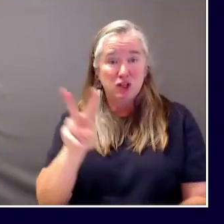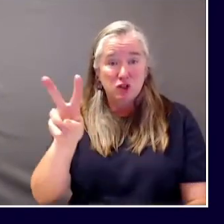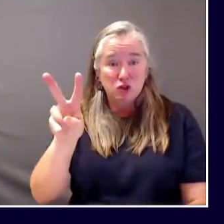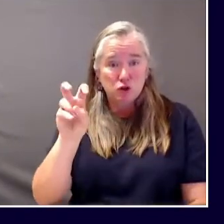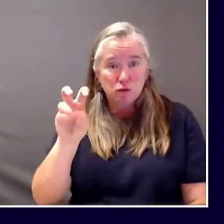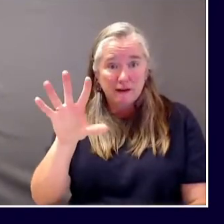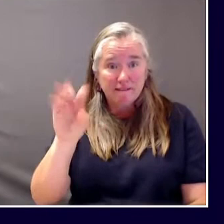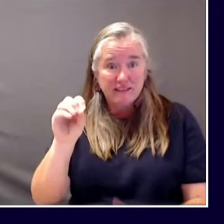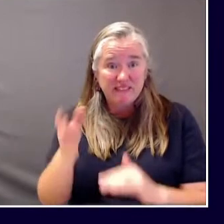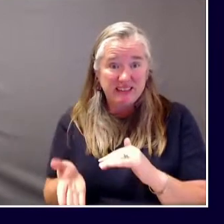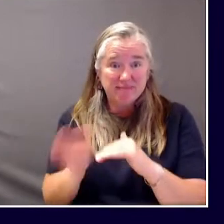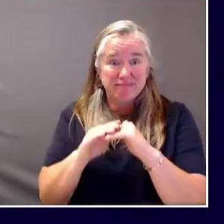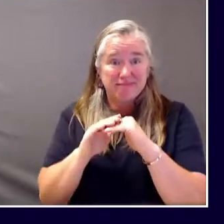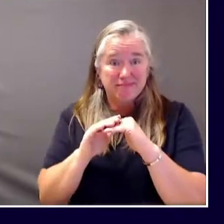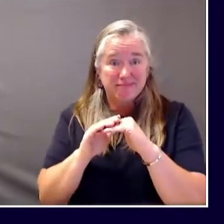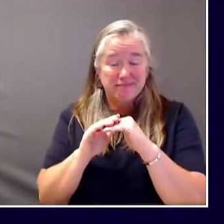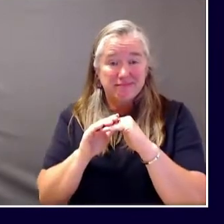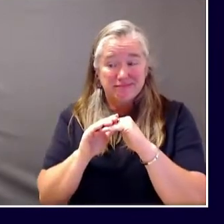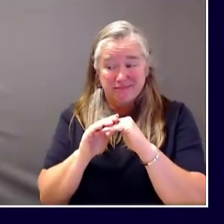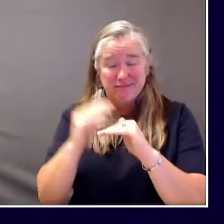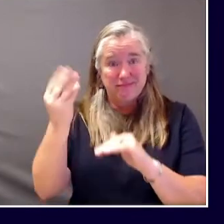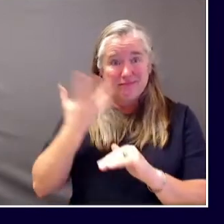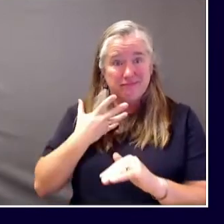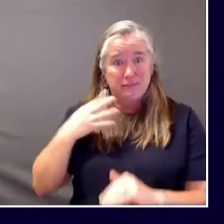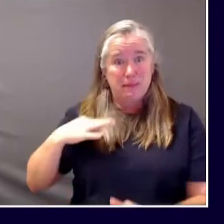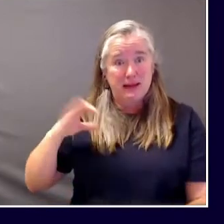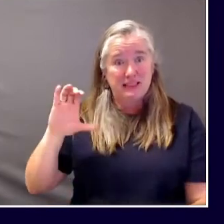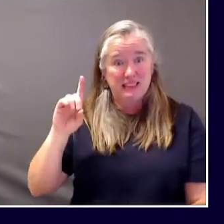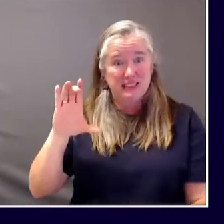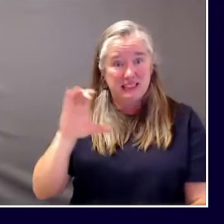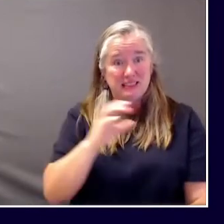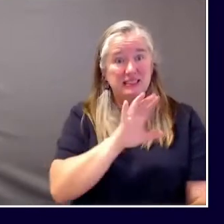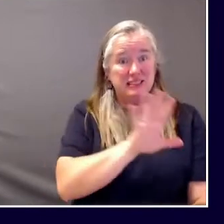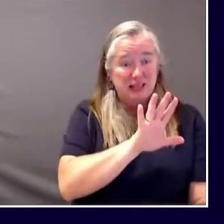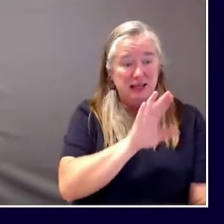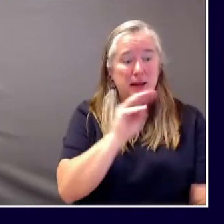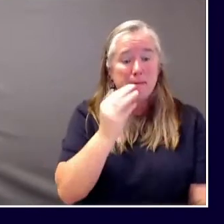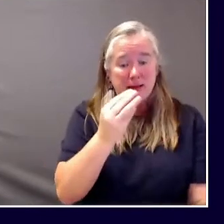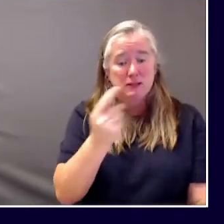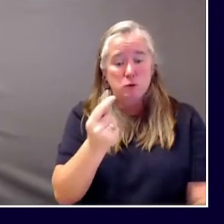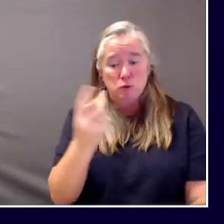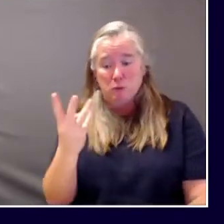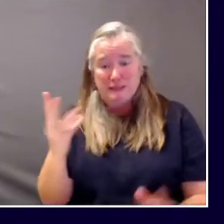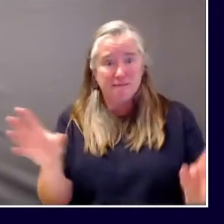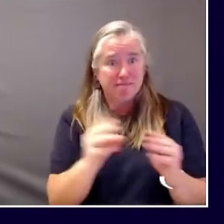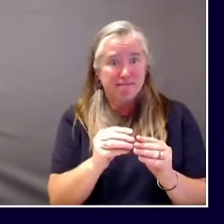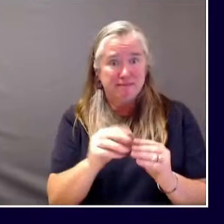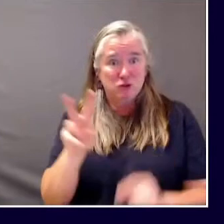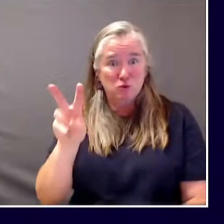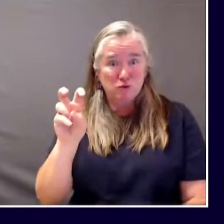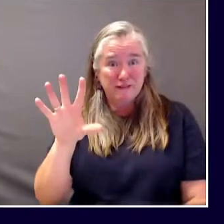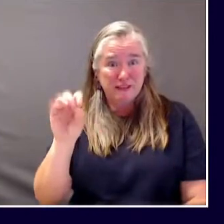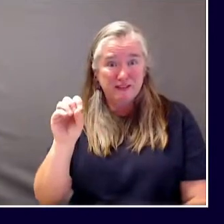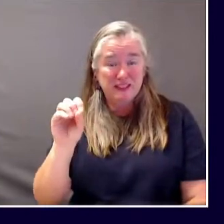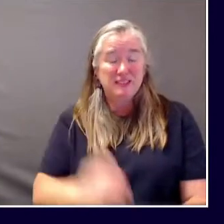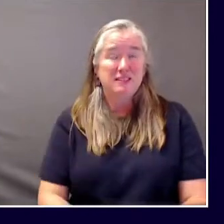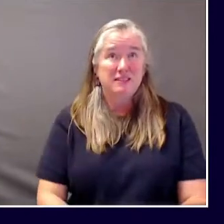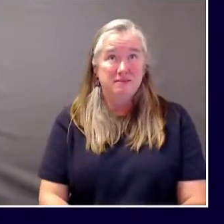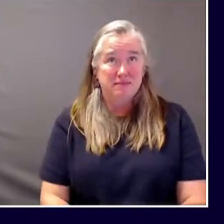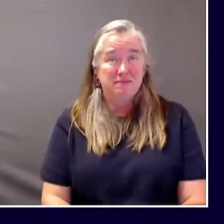Ranbir and I today to speak directly with everyone in Maine in light of the significant one day increases in code nineteen cases that we have seen across our state we were scheduled to be speaking with everyone today we felt it was important to speak directly with main people in white of the of the numbers today